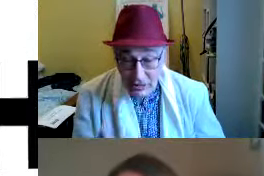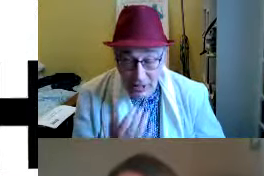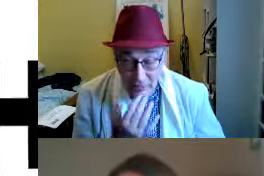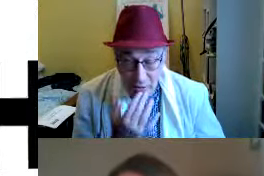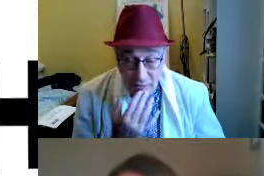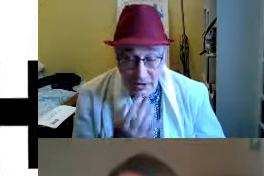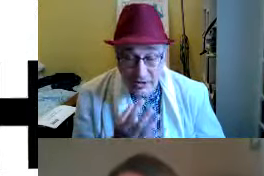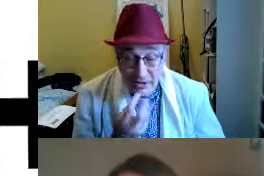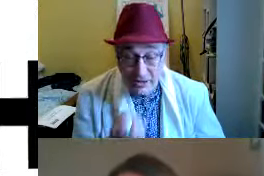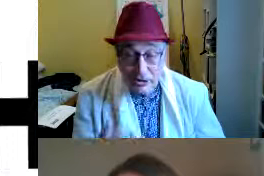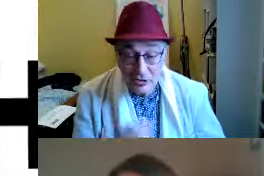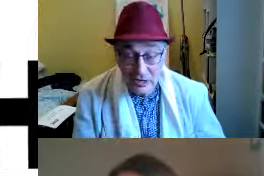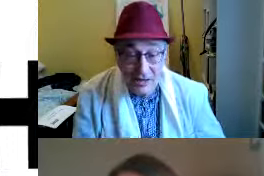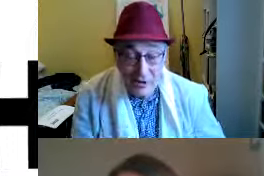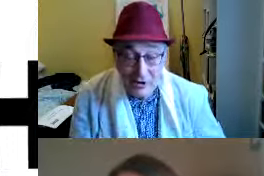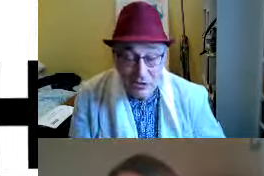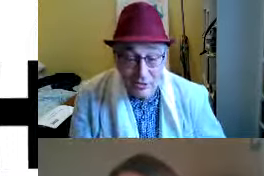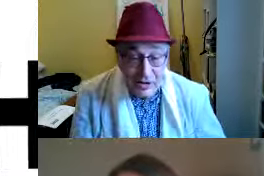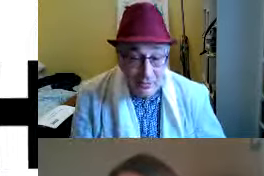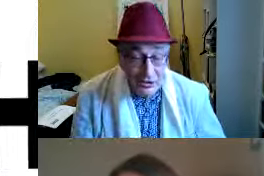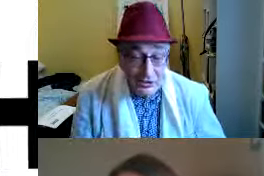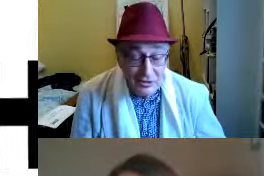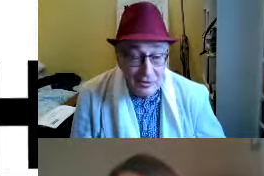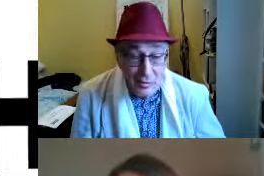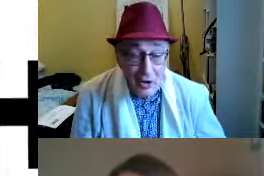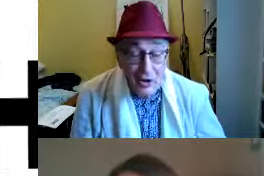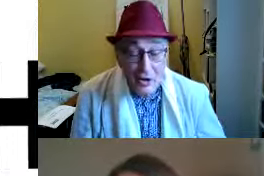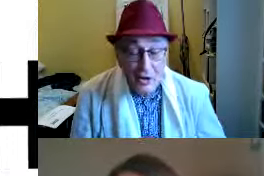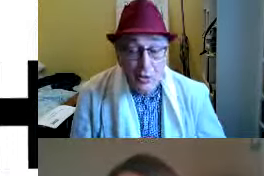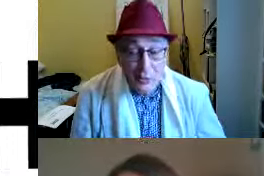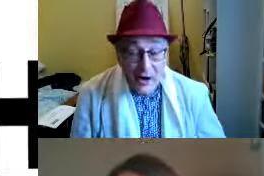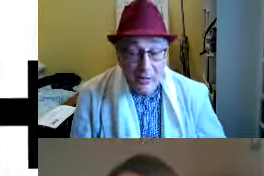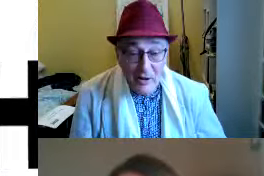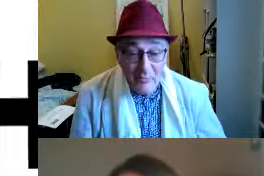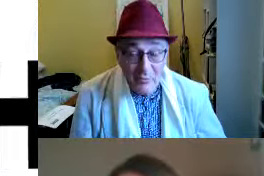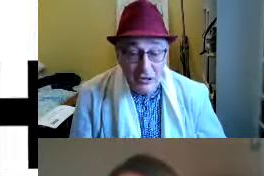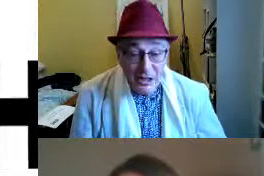that book but i think it's got to have lots of images from the wayward project